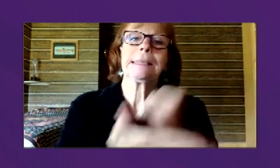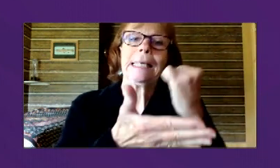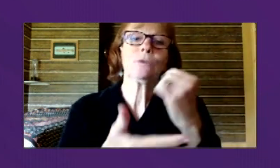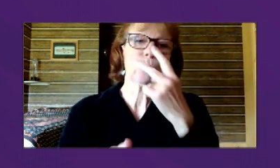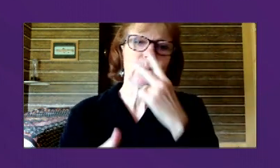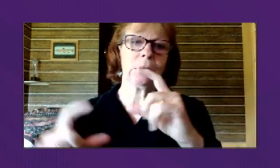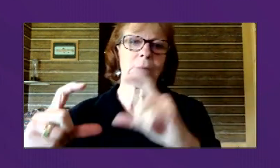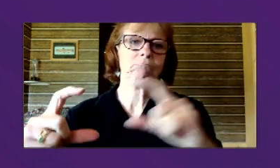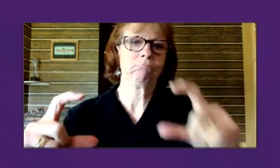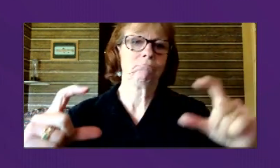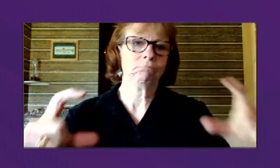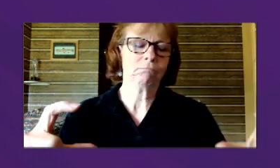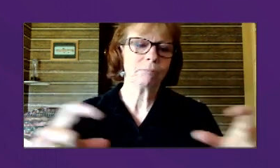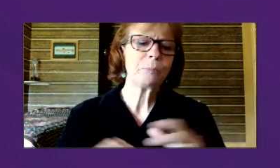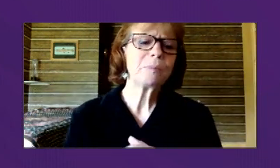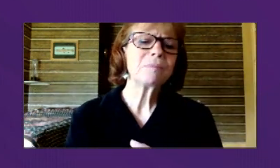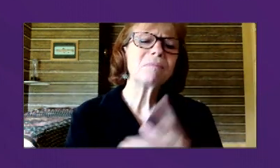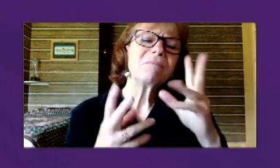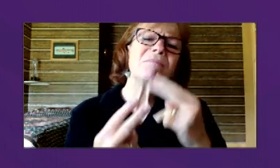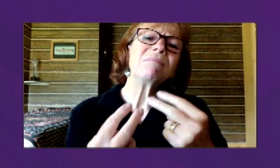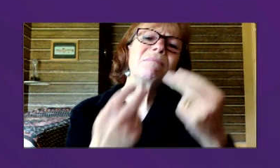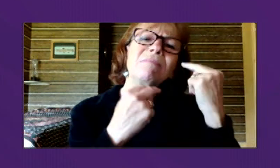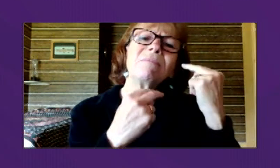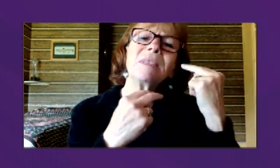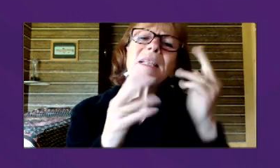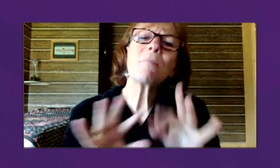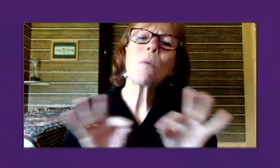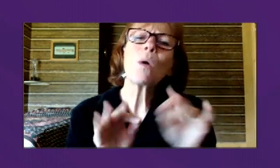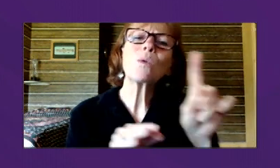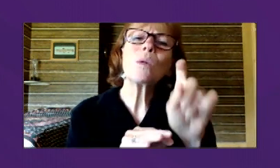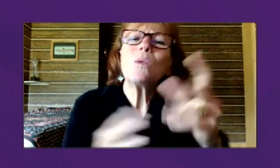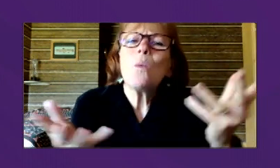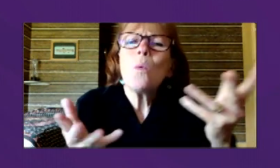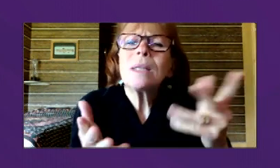So if we go back and reflect on our compelling question, what does it mean to remove a people?